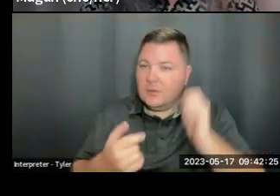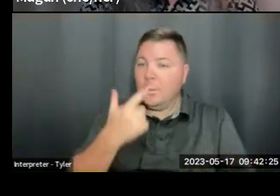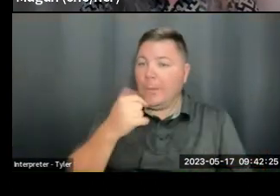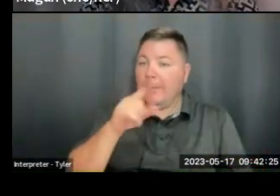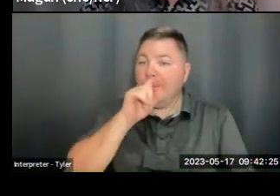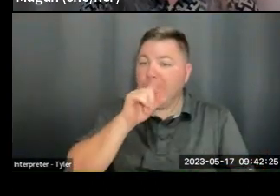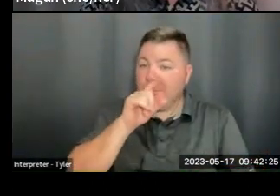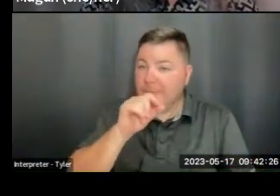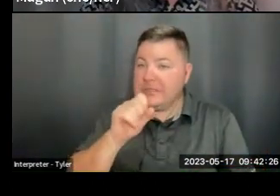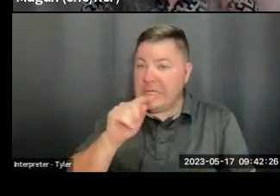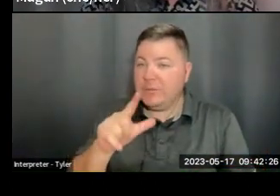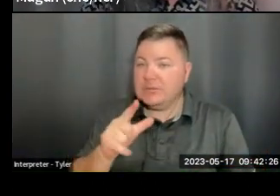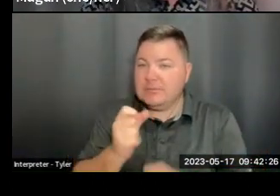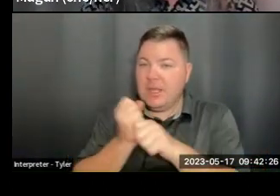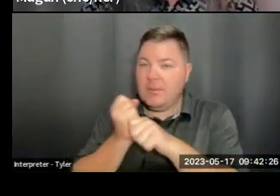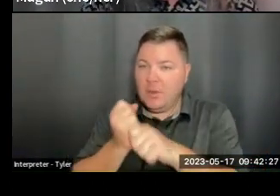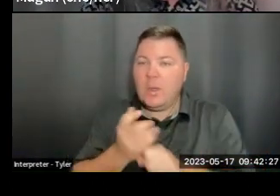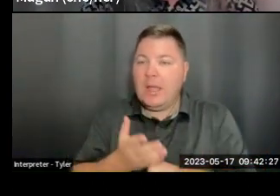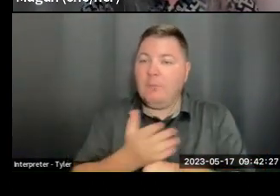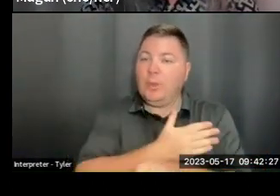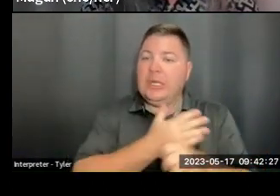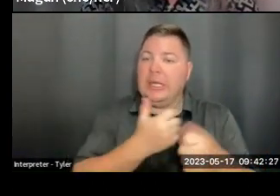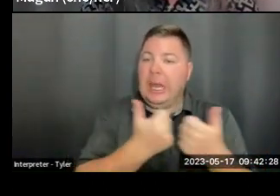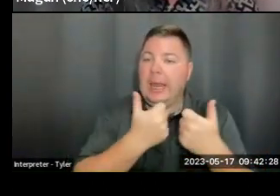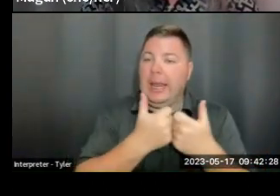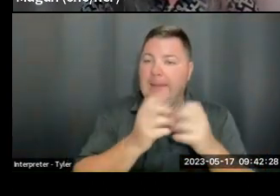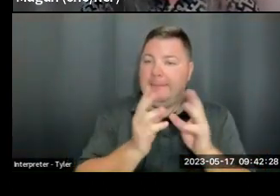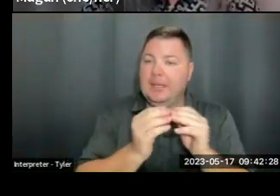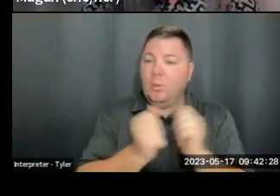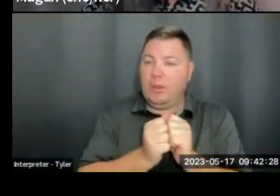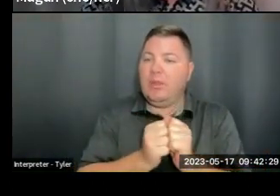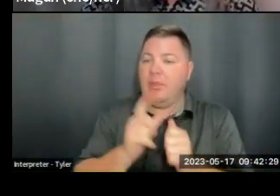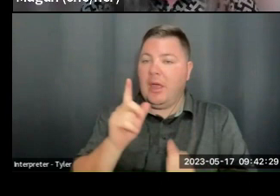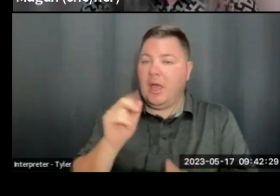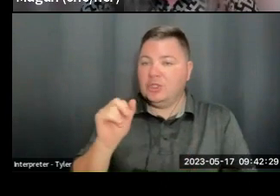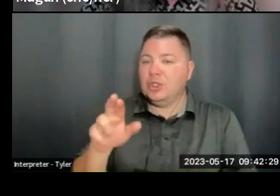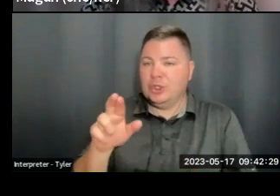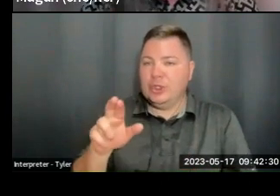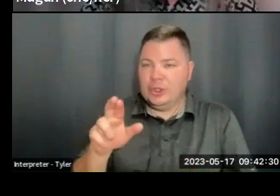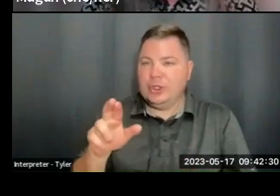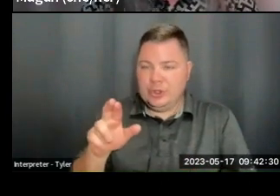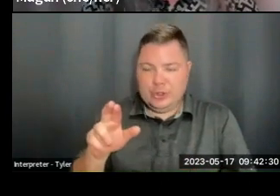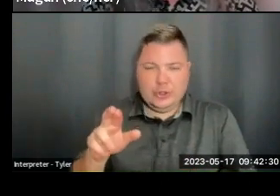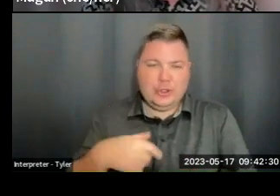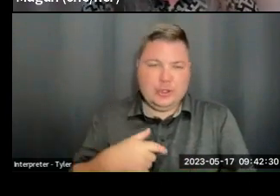conveniently timed. The St. Louis cardinals had pregame meetings